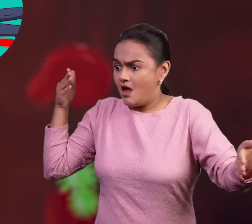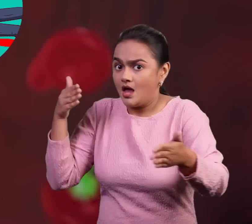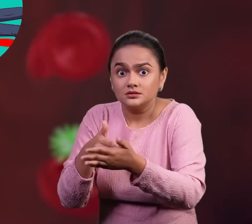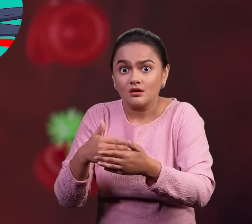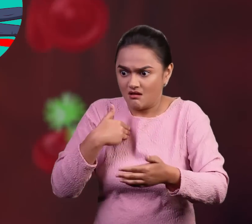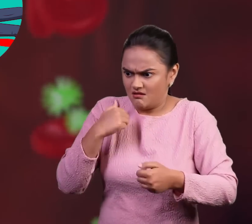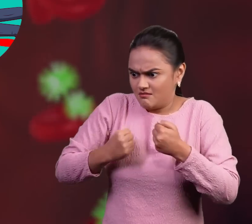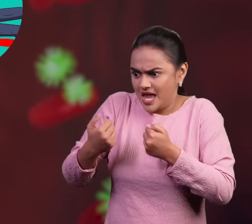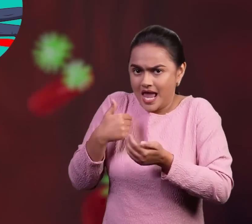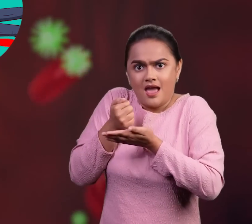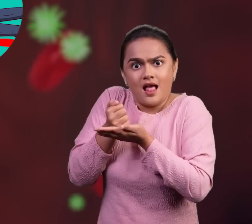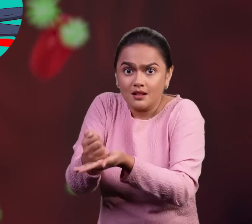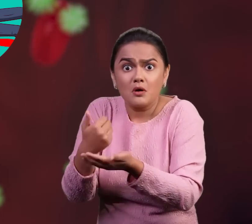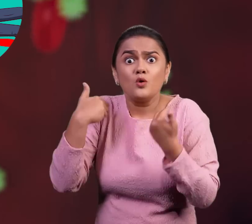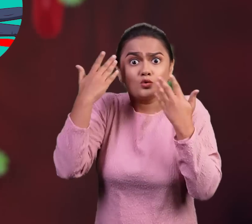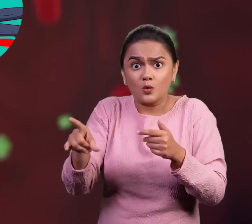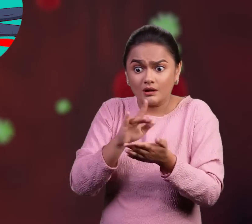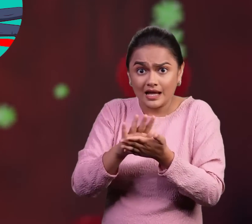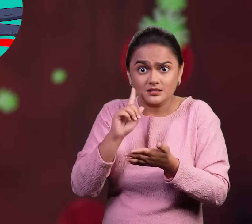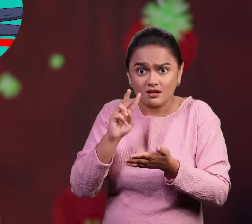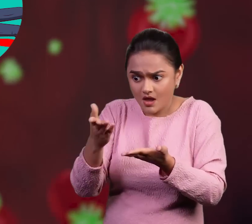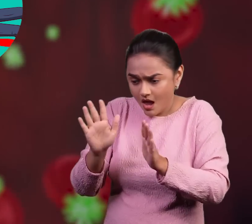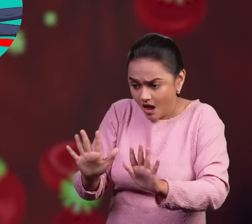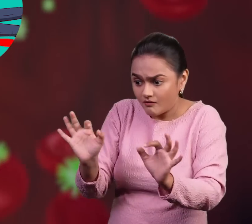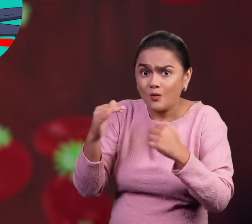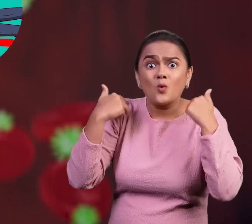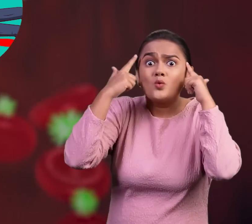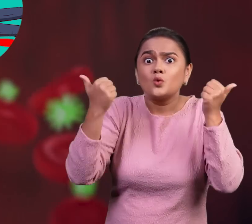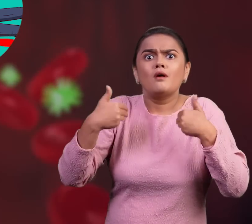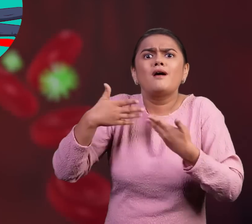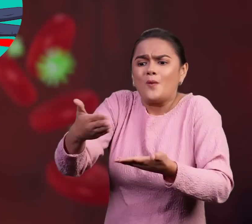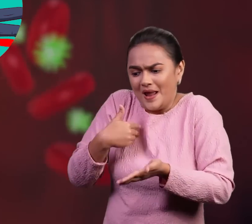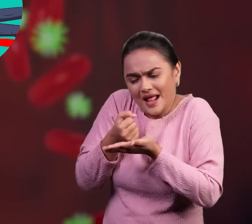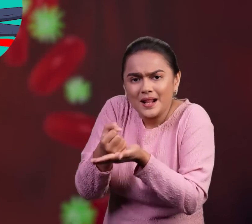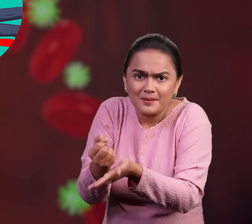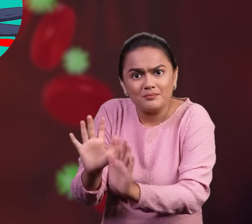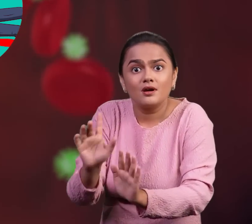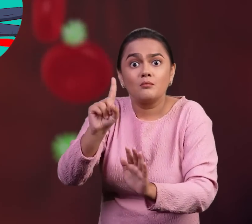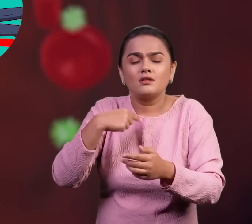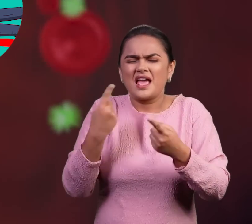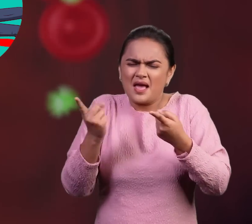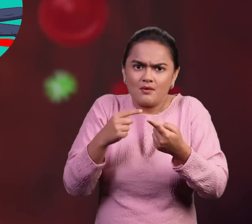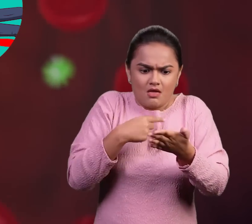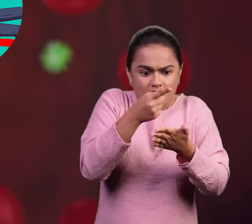You rush to save the person and offer help, unaware that he has HIV. If you have a minor cut